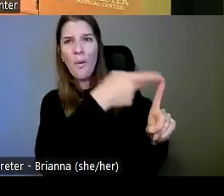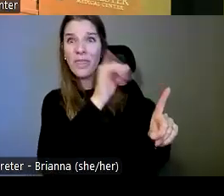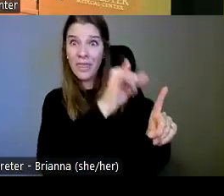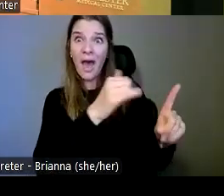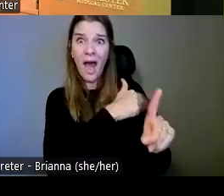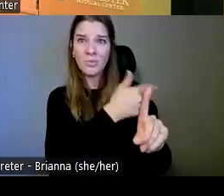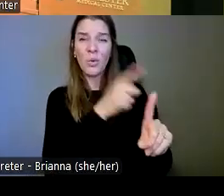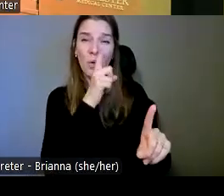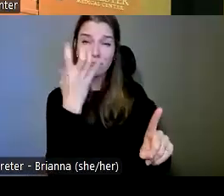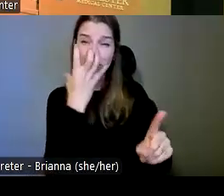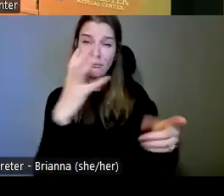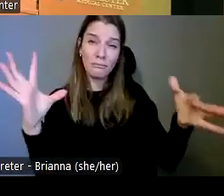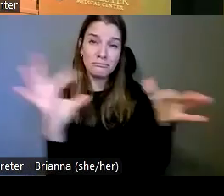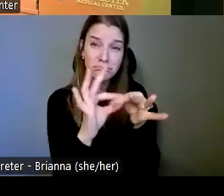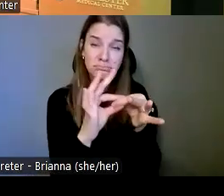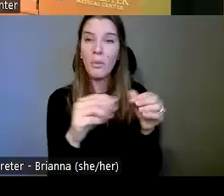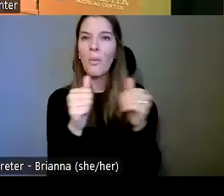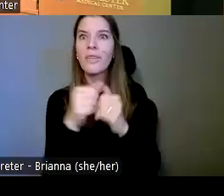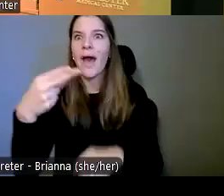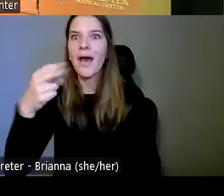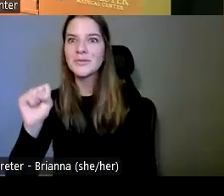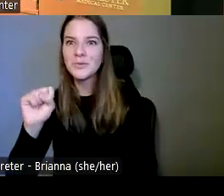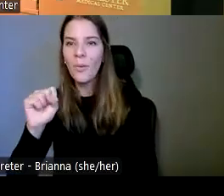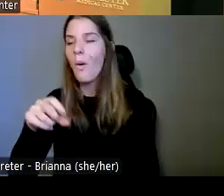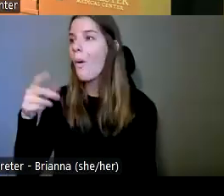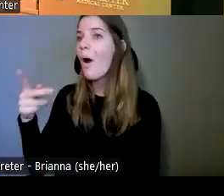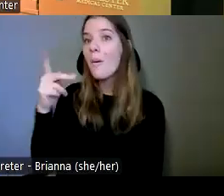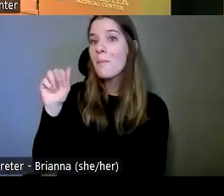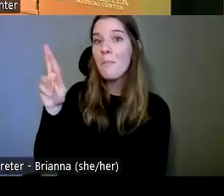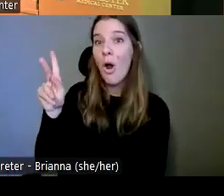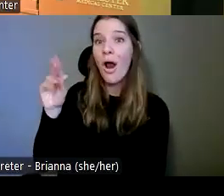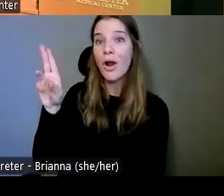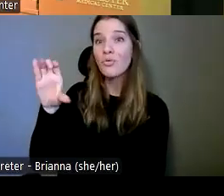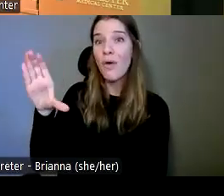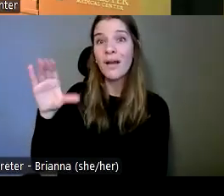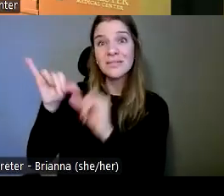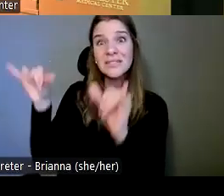or the sort of parks and wreck is really closely connected to the health care system." Like, wow,